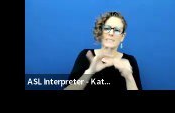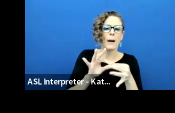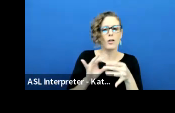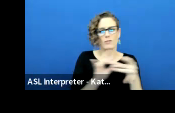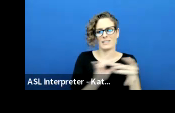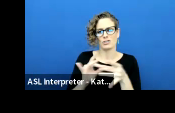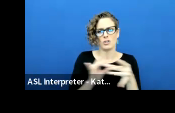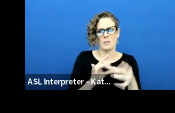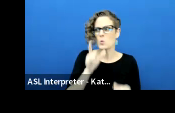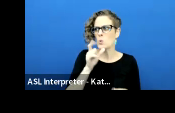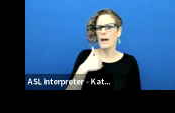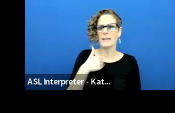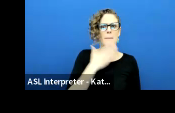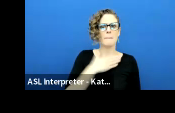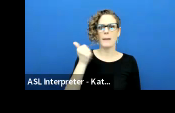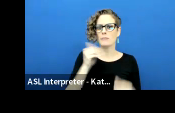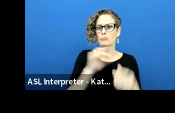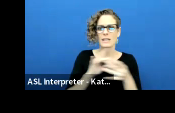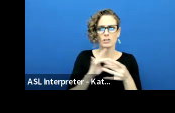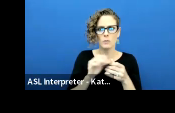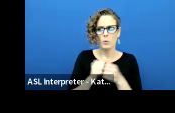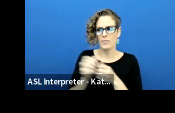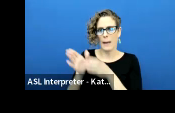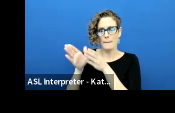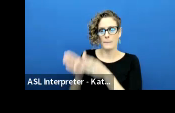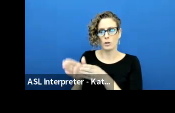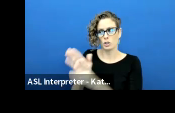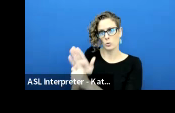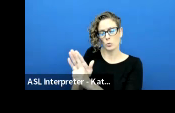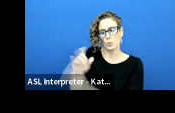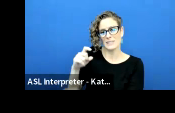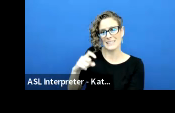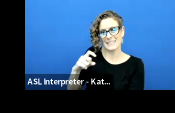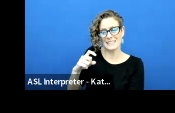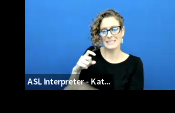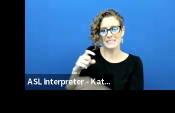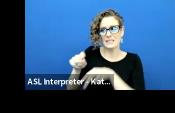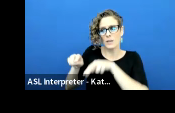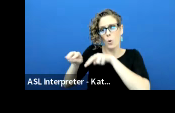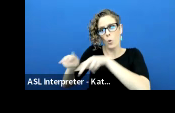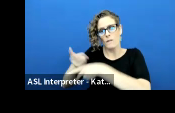got the best relationship with the individual that needs the oversight or needs monitoring